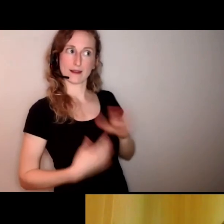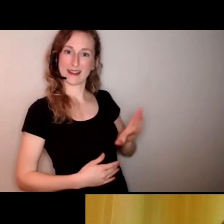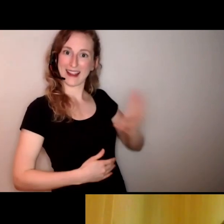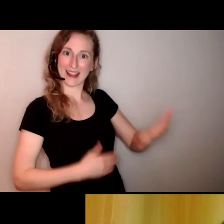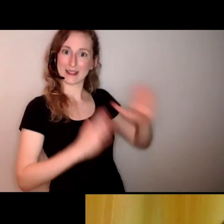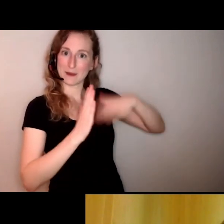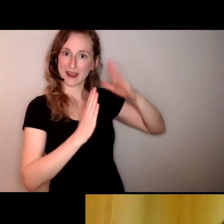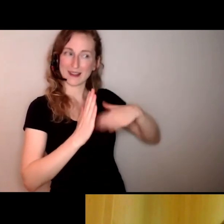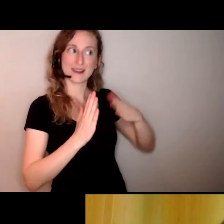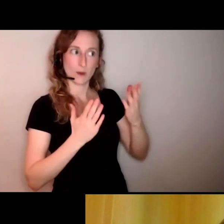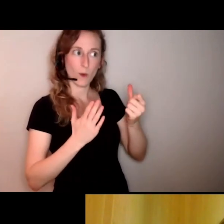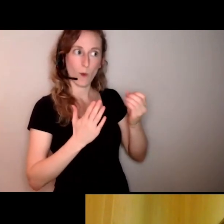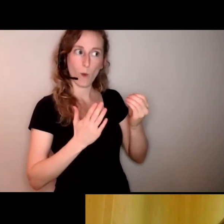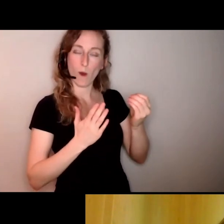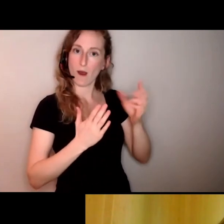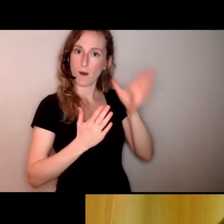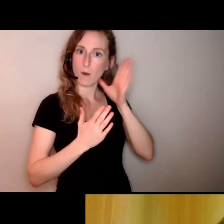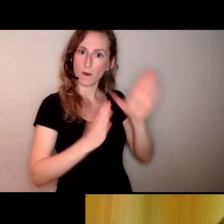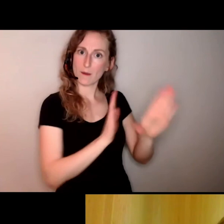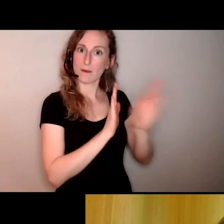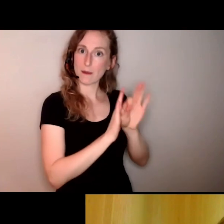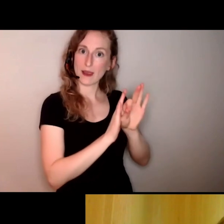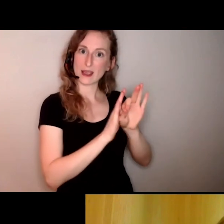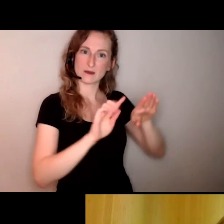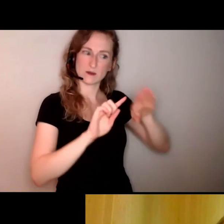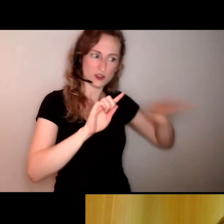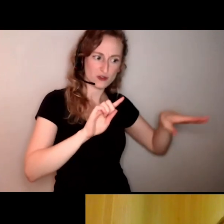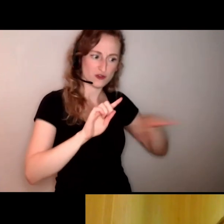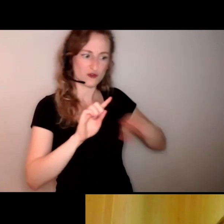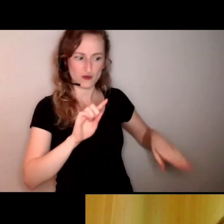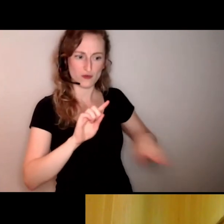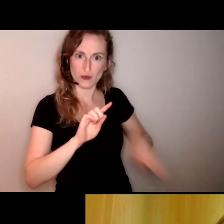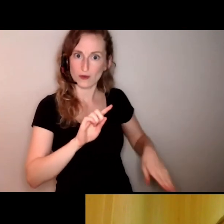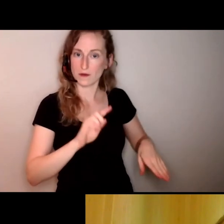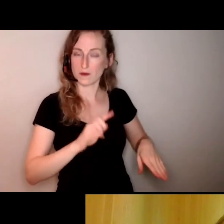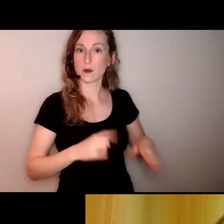I have a pen and a piece of paper today.